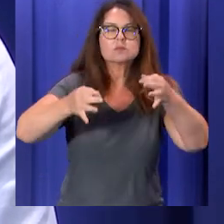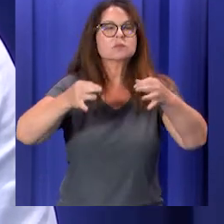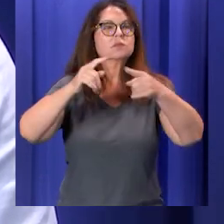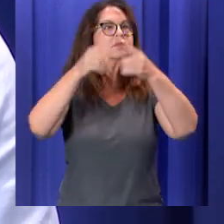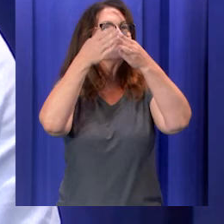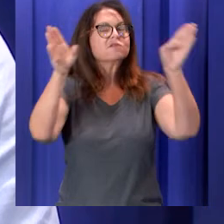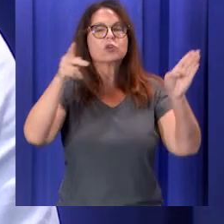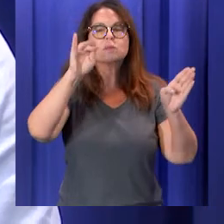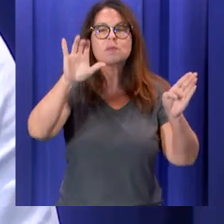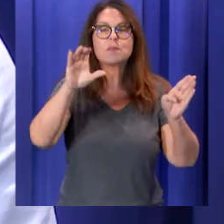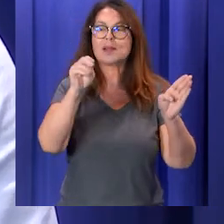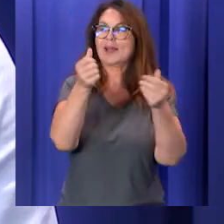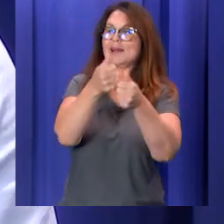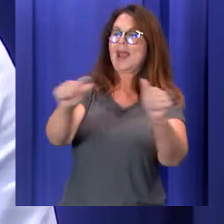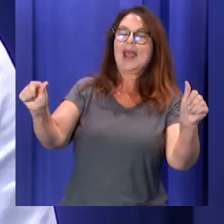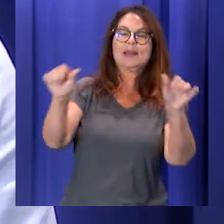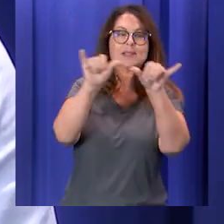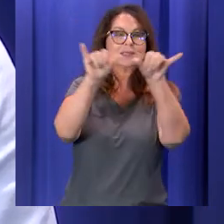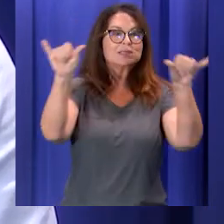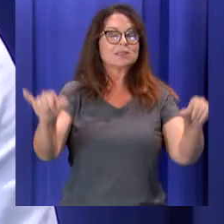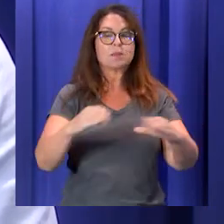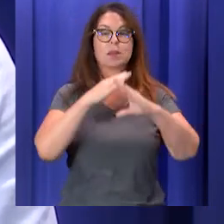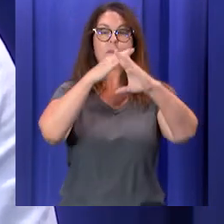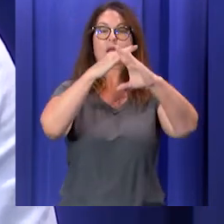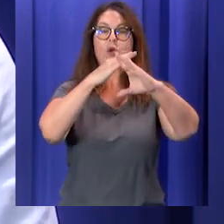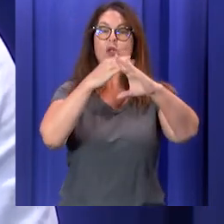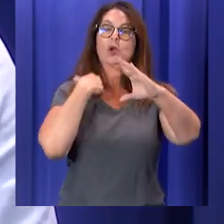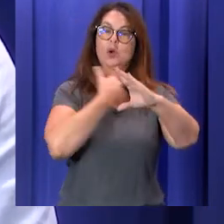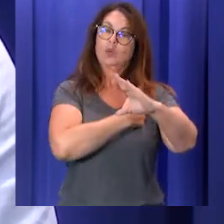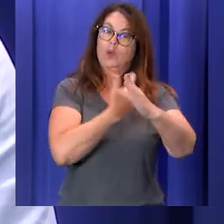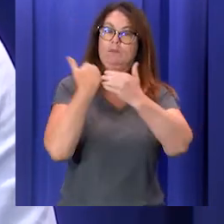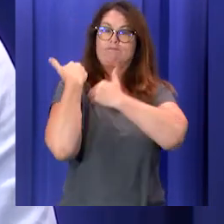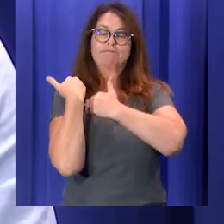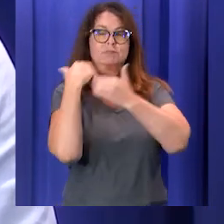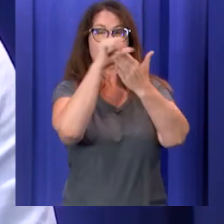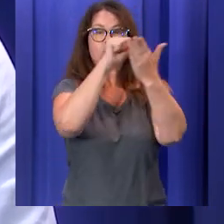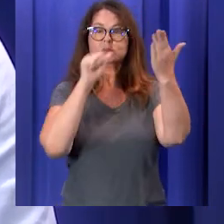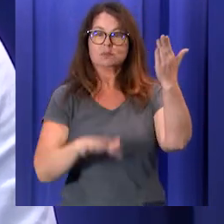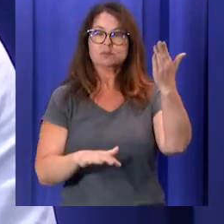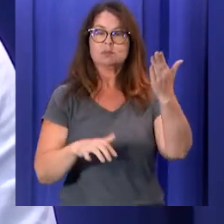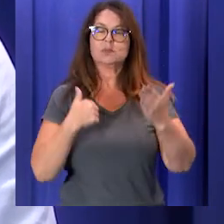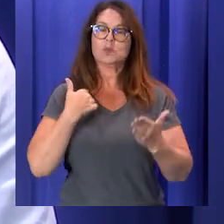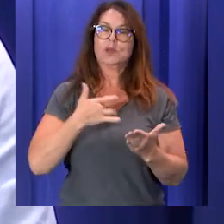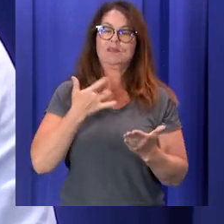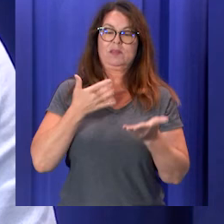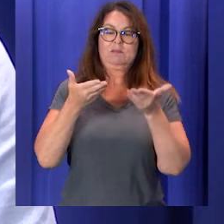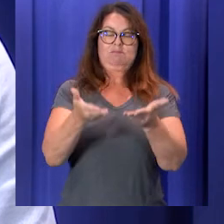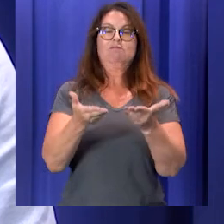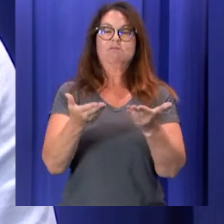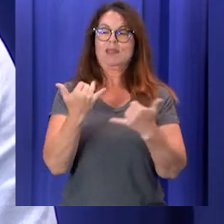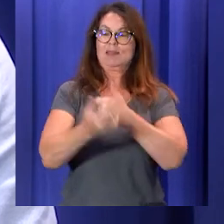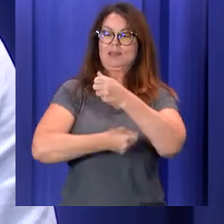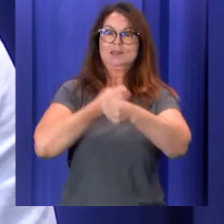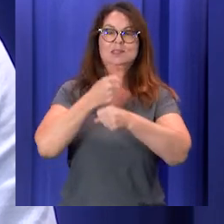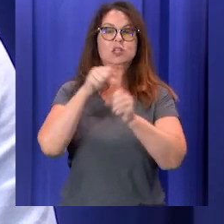and to any systemic barrier that we see. And we see this as an opportunity, with this year's State Fair, to make sure